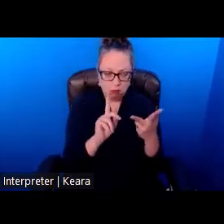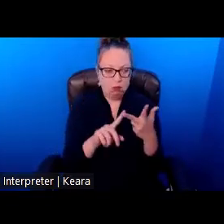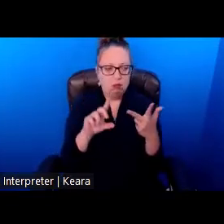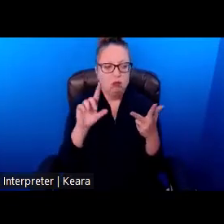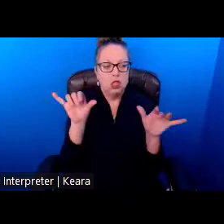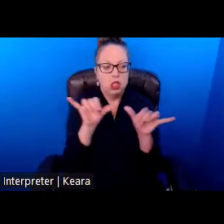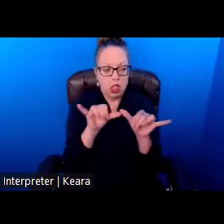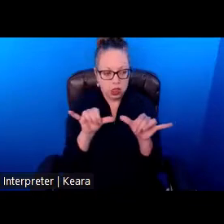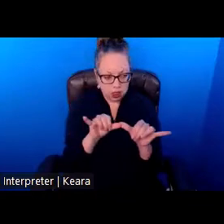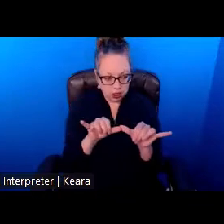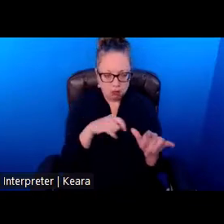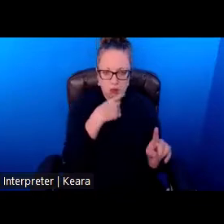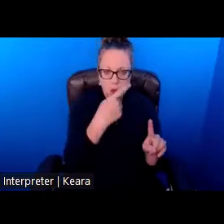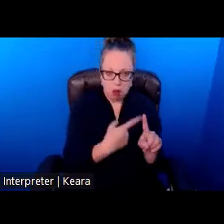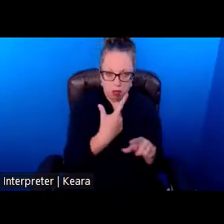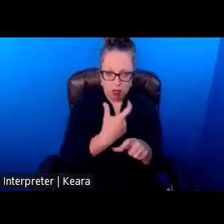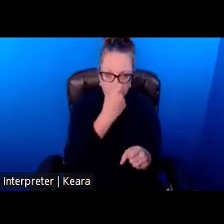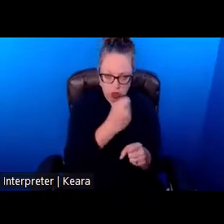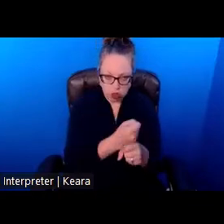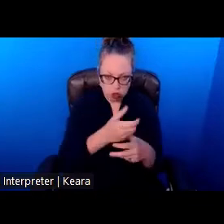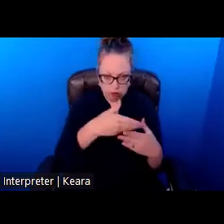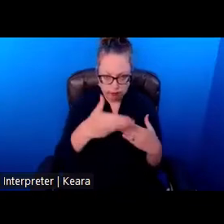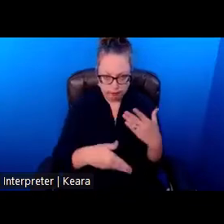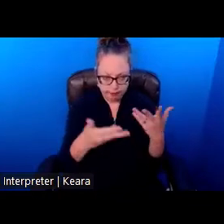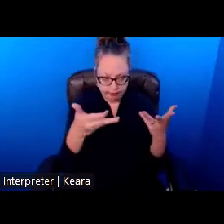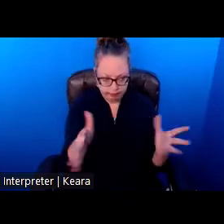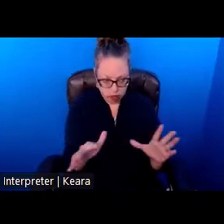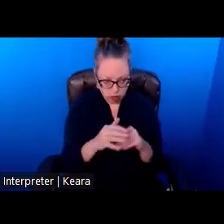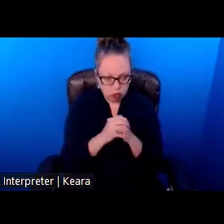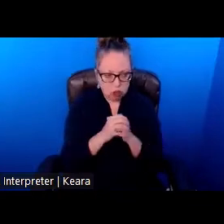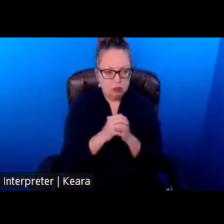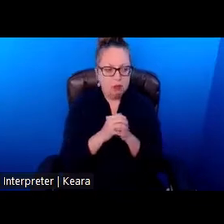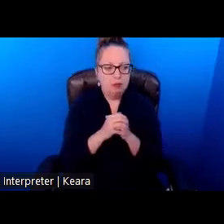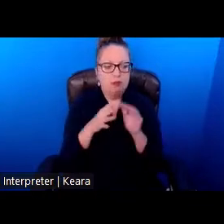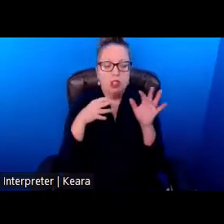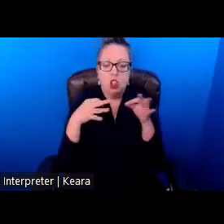Month and year of completion. Applicants should describe the production